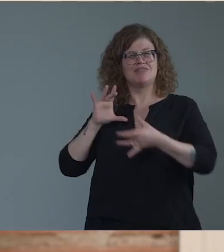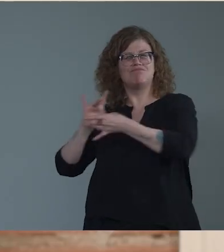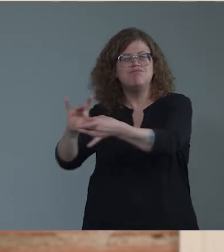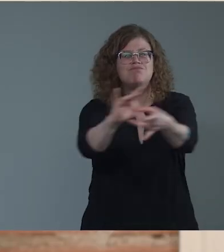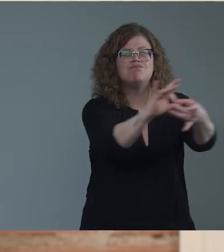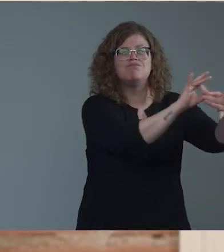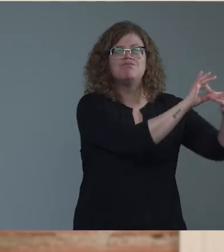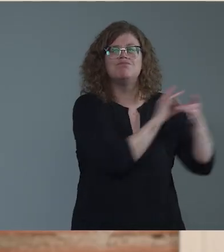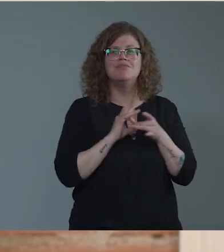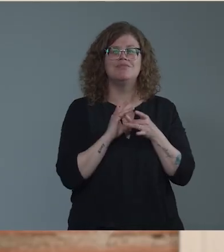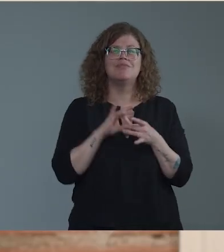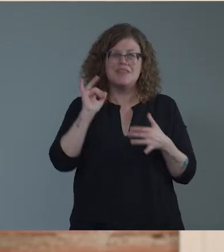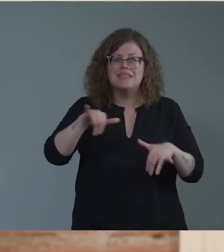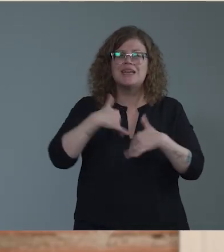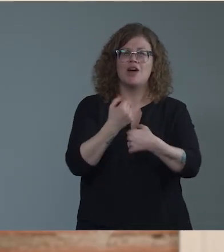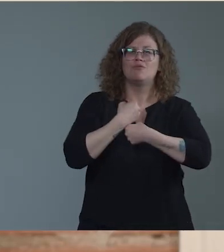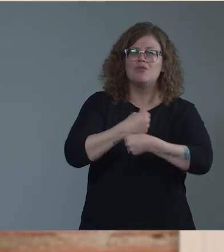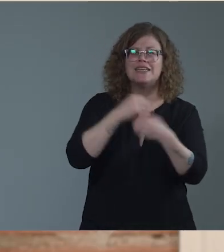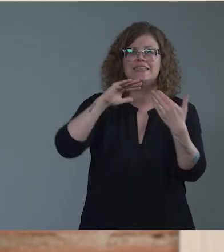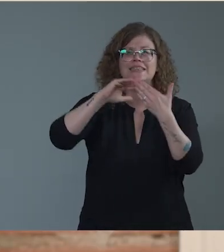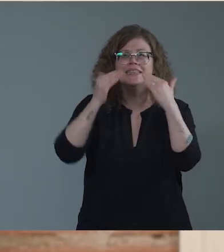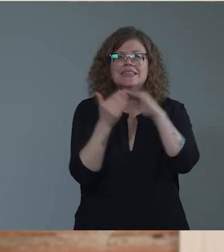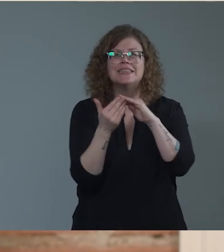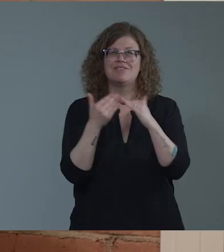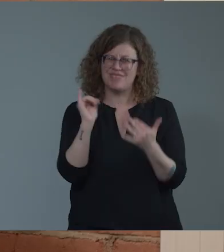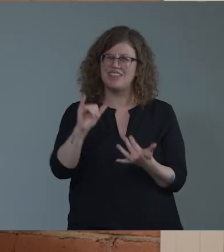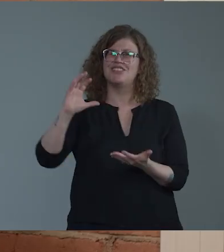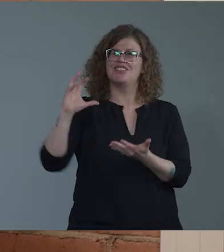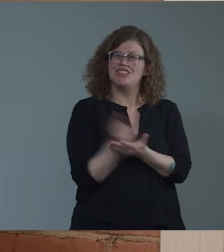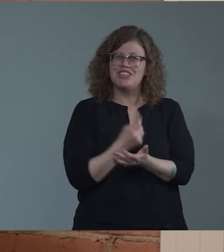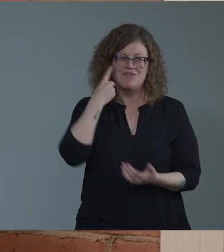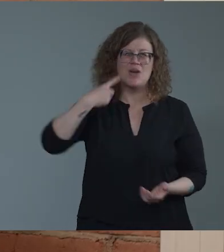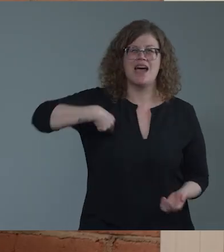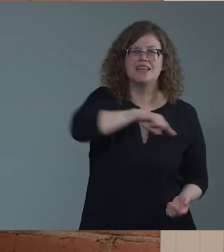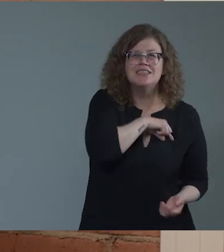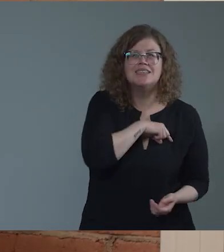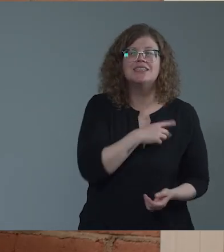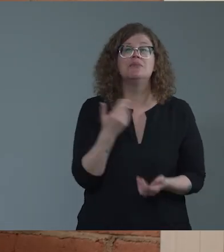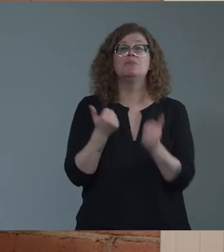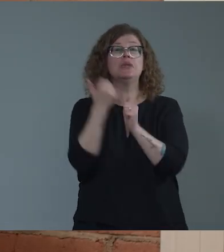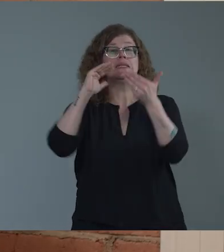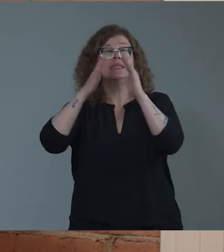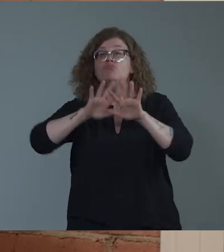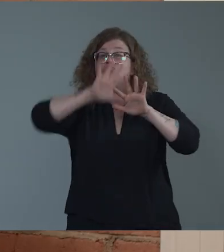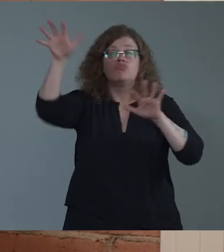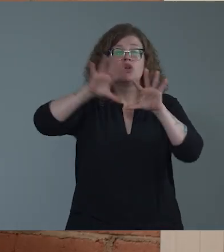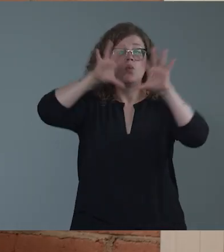There's quite a few reasons why public art is important. in your city, and here's just a few. Professional development, celebration of local artists,